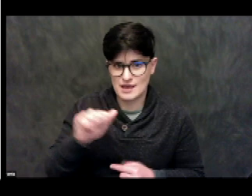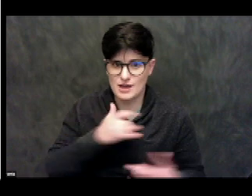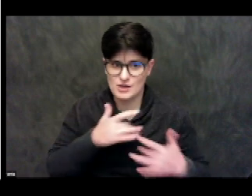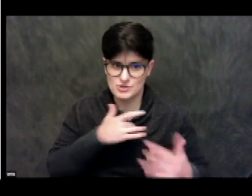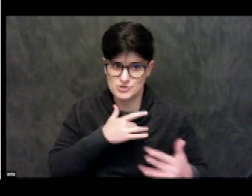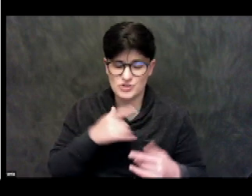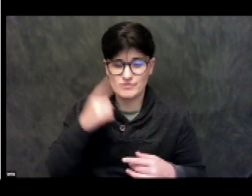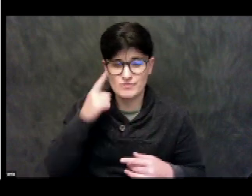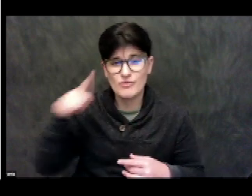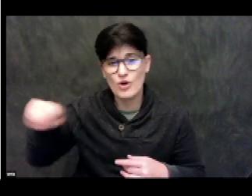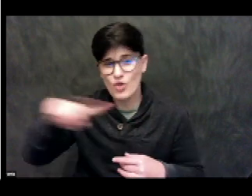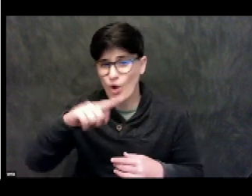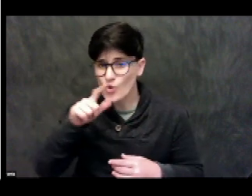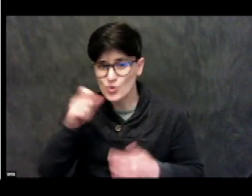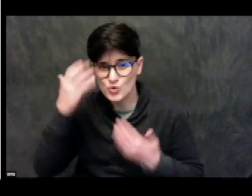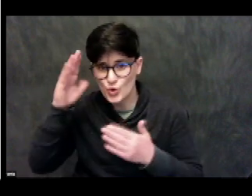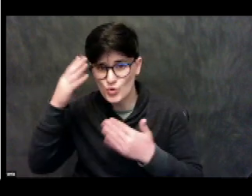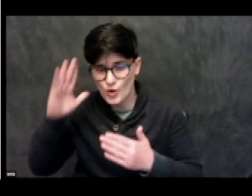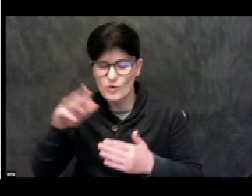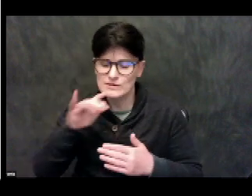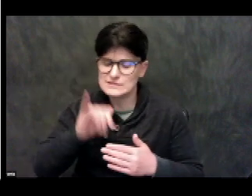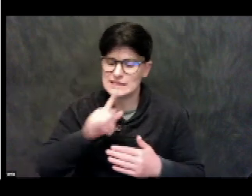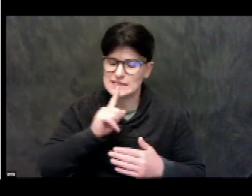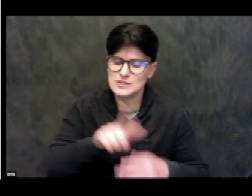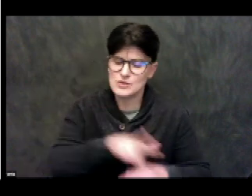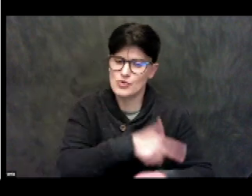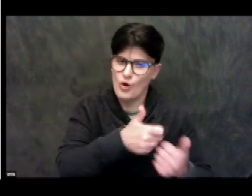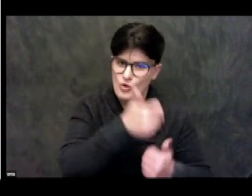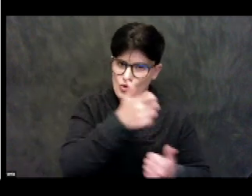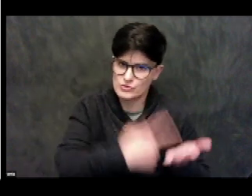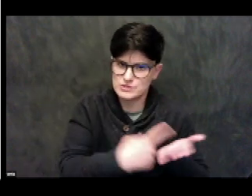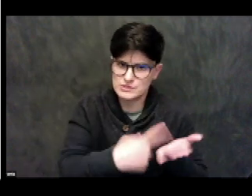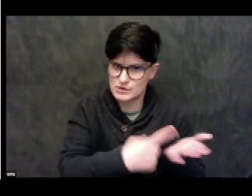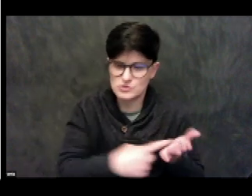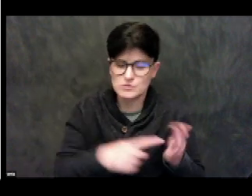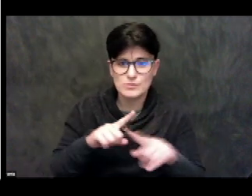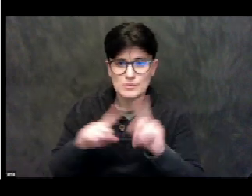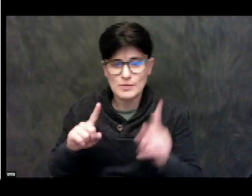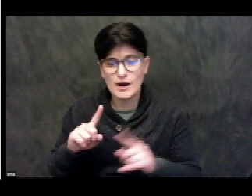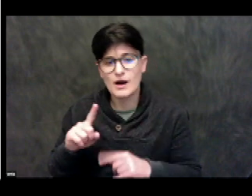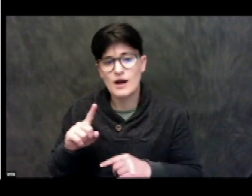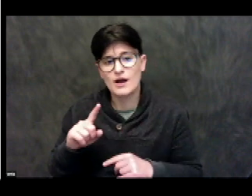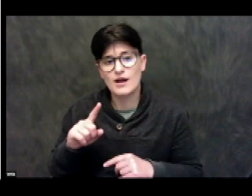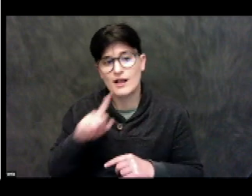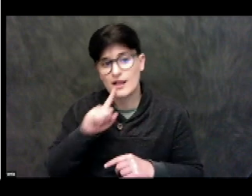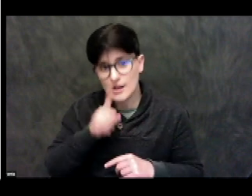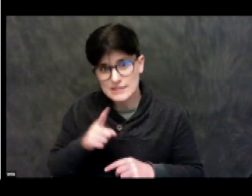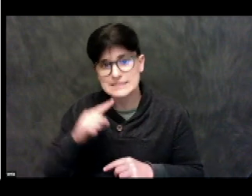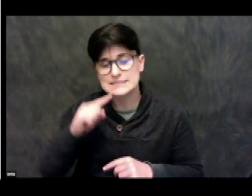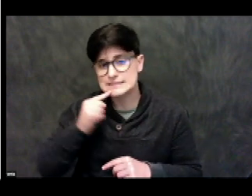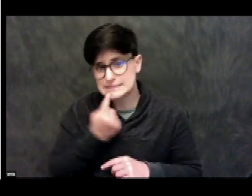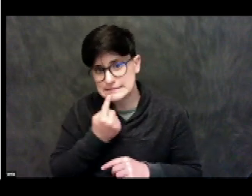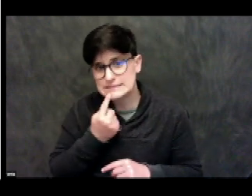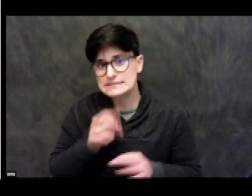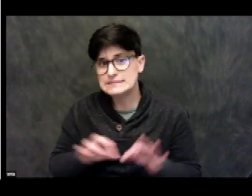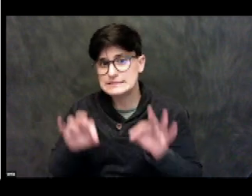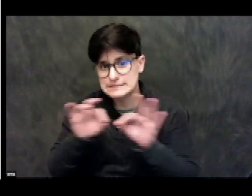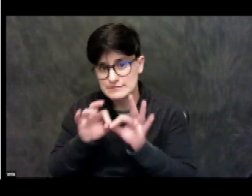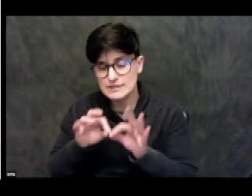than we have for all of the questions. But there is a really significant and can be life threatening complication in those with